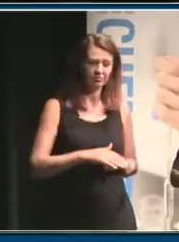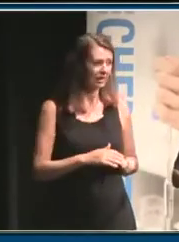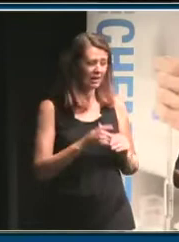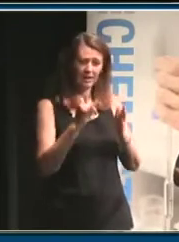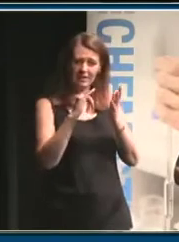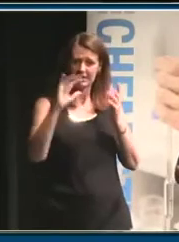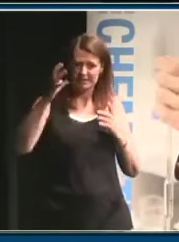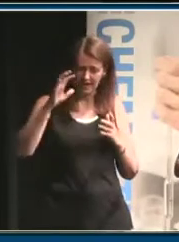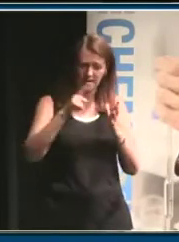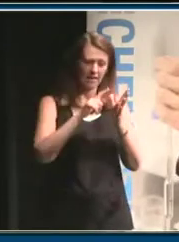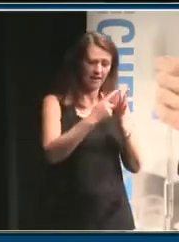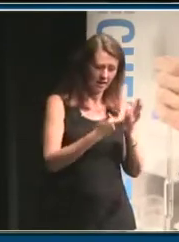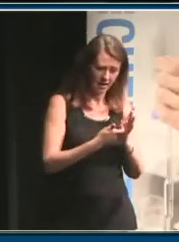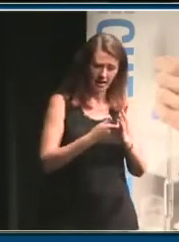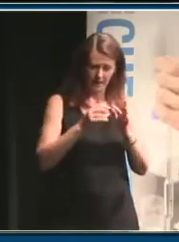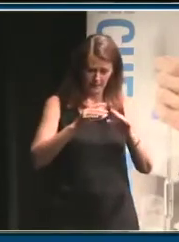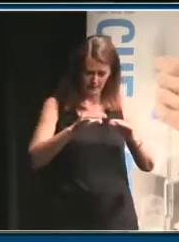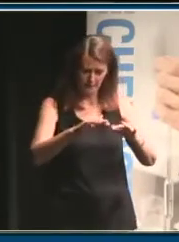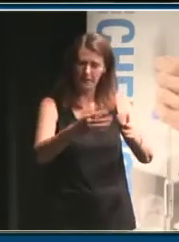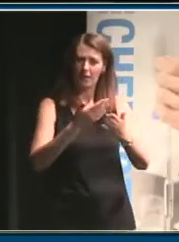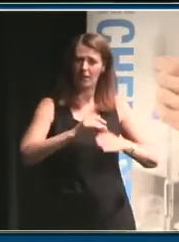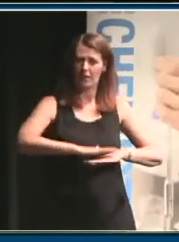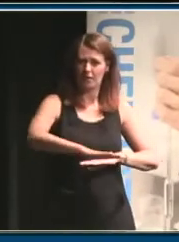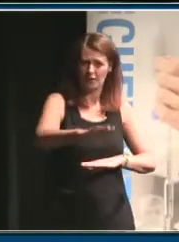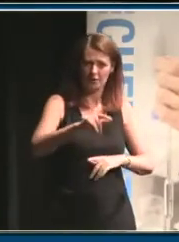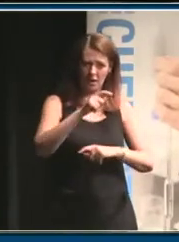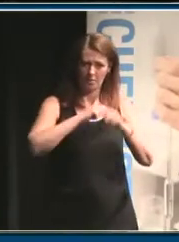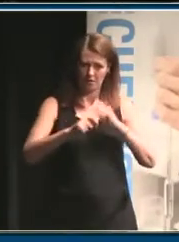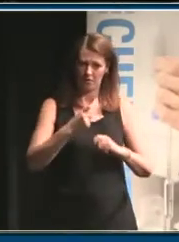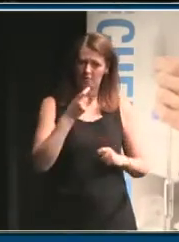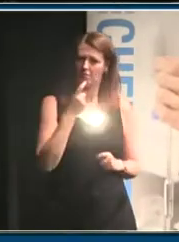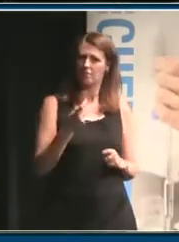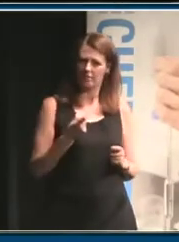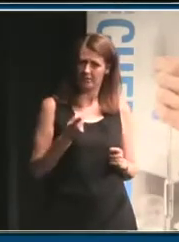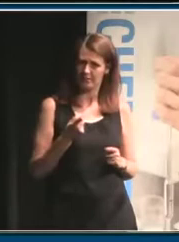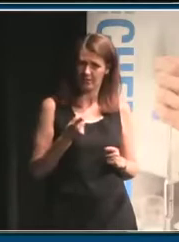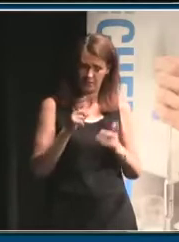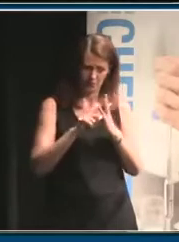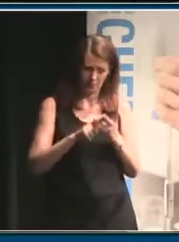oxidize the surface of the asphalt so it becomes brittle and hard. So what we do is we dig it up